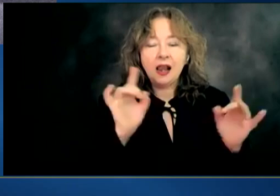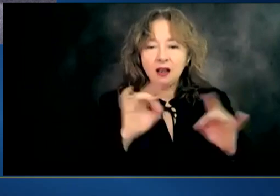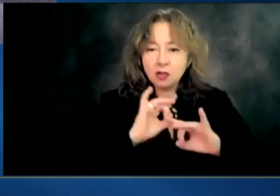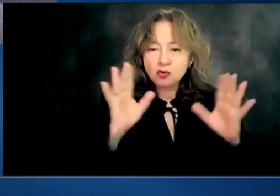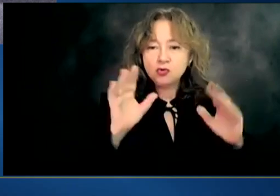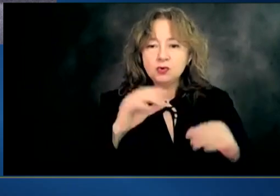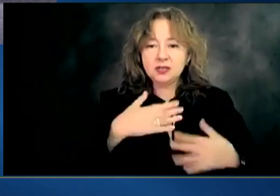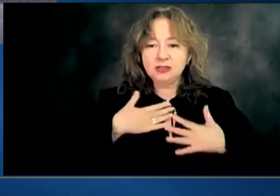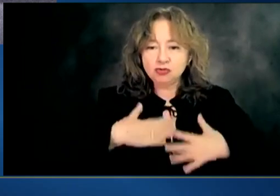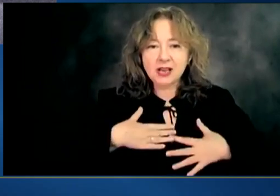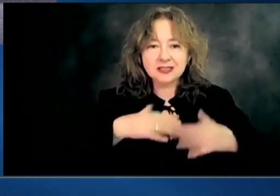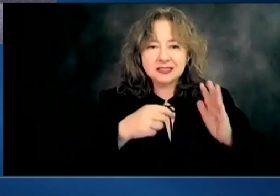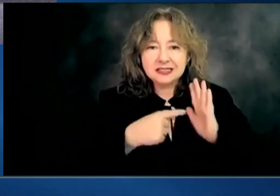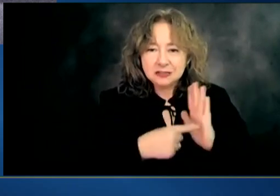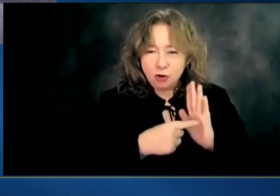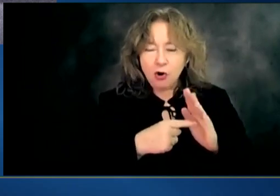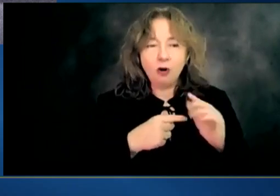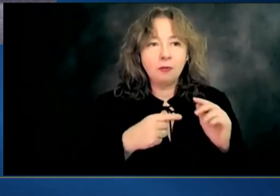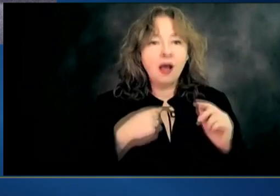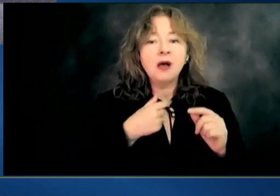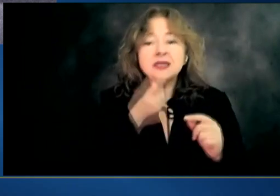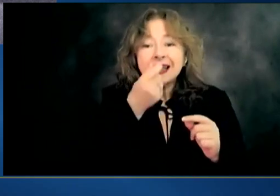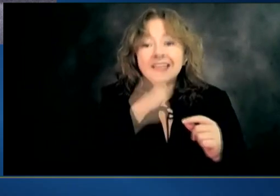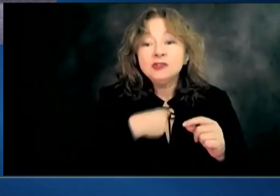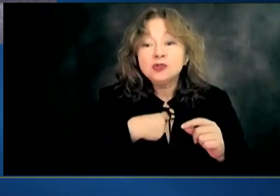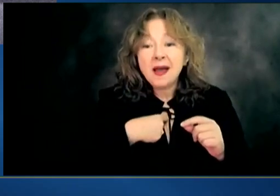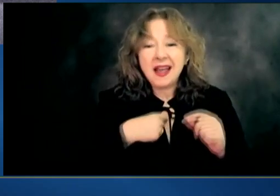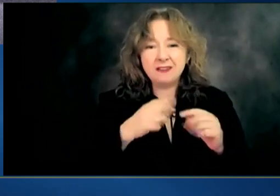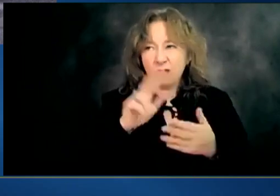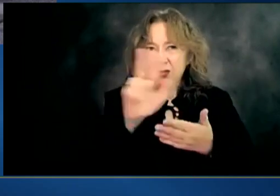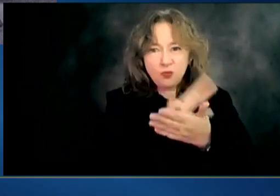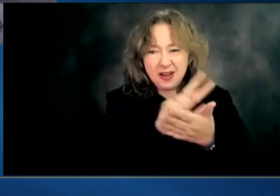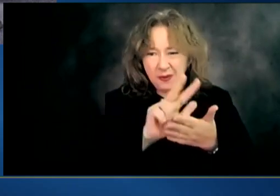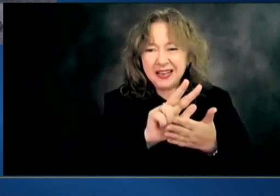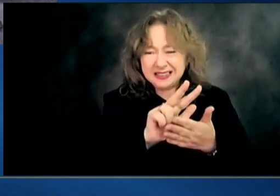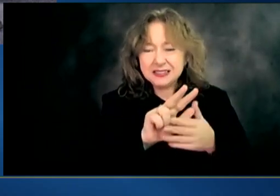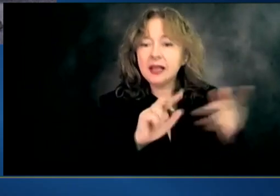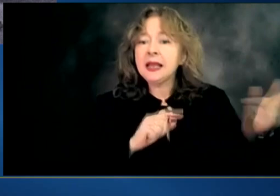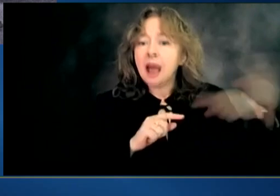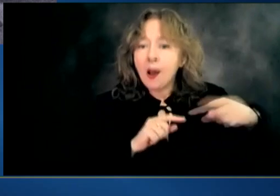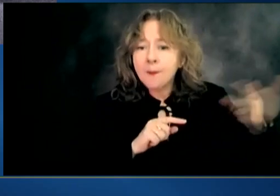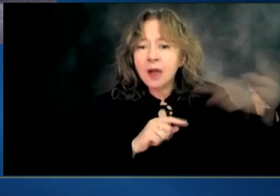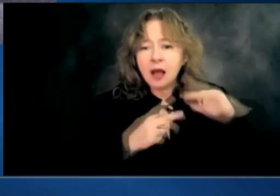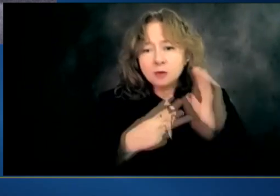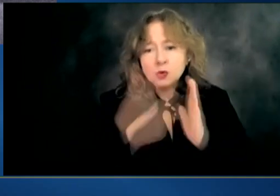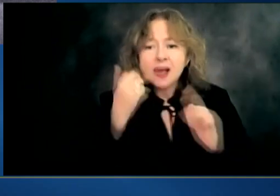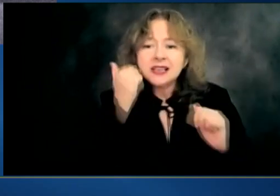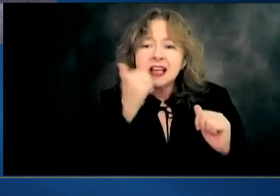three weeks, and he would come and visit me twice a day and talk to me about sickle cell disease.